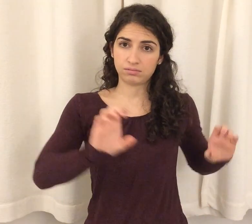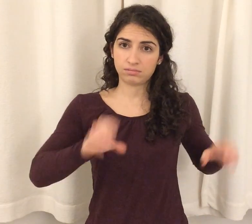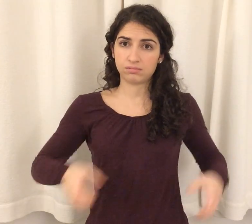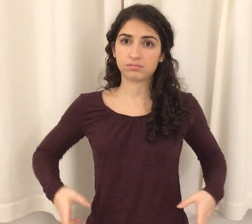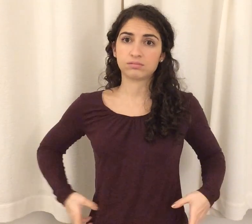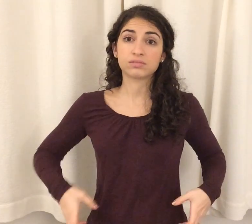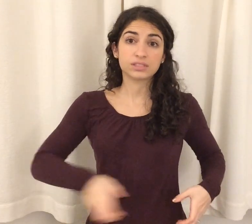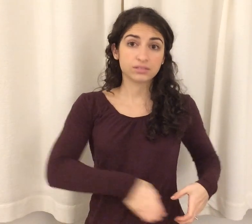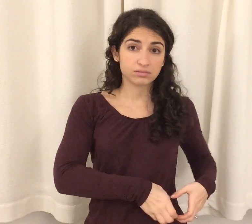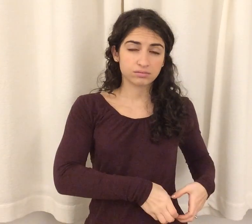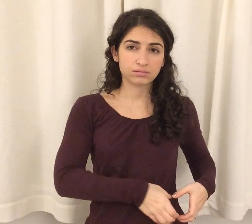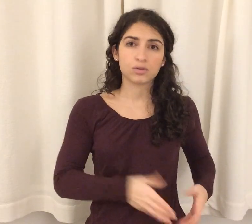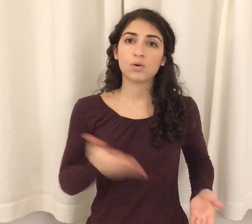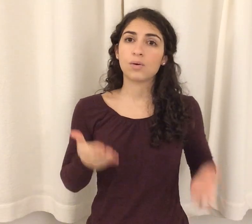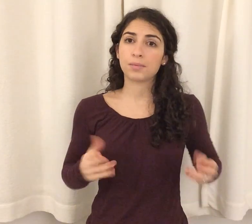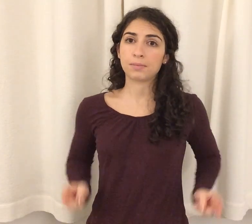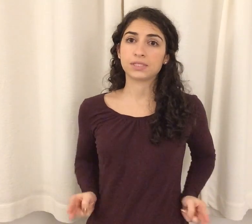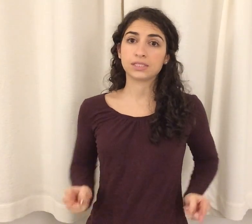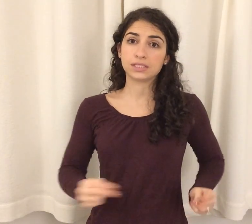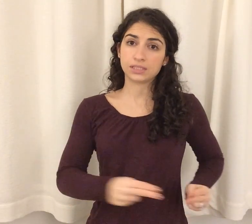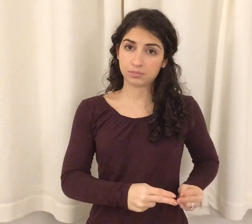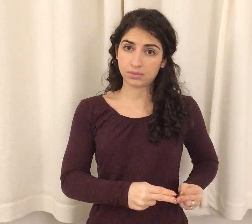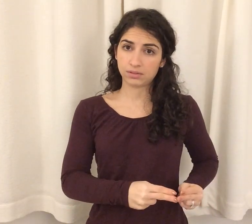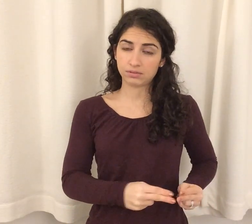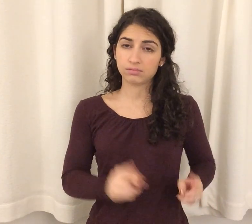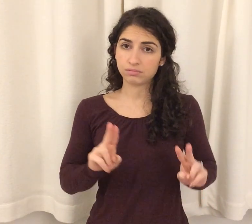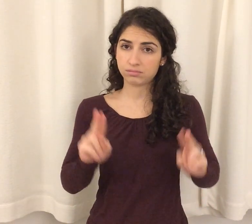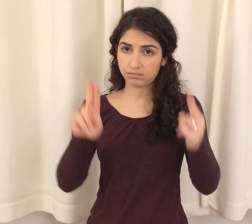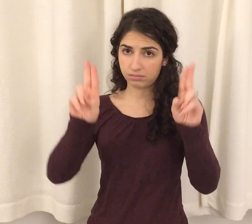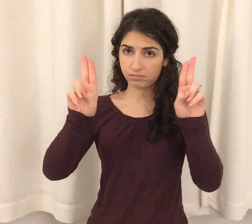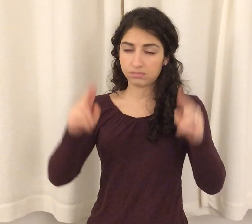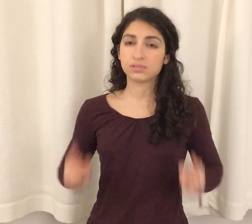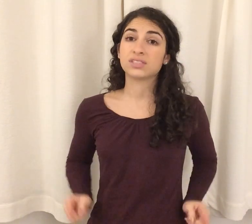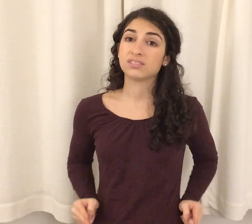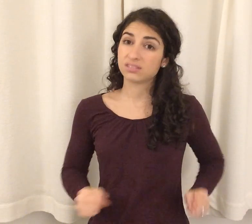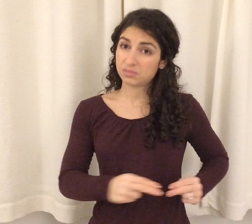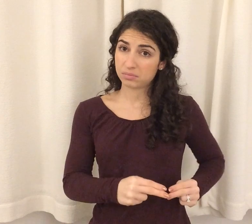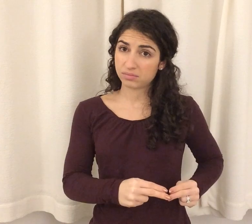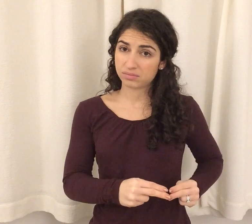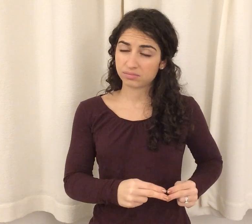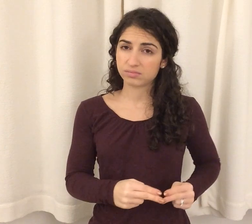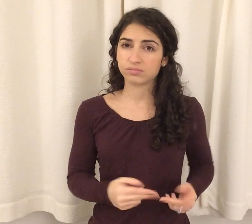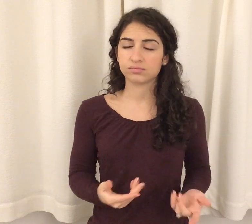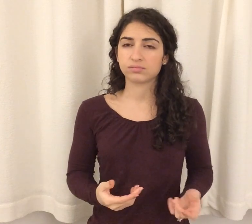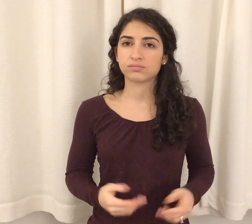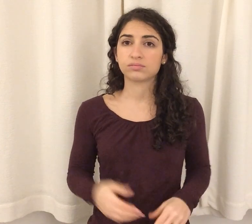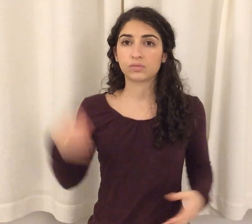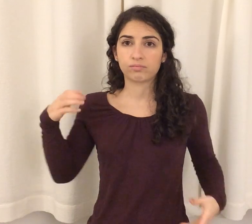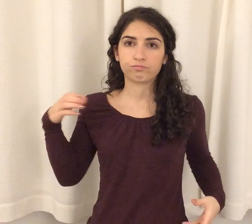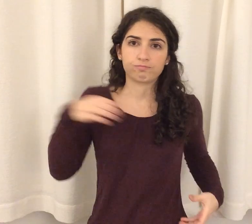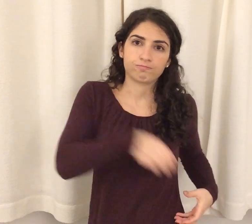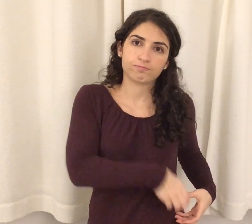for seat belt, like this or like this or like